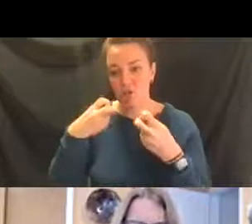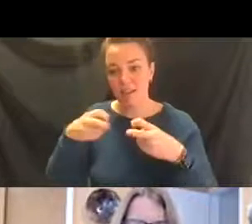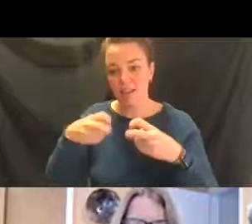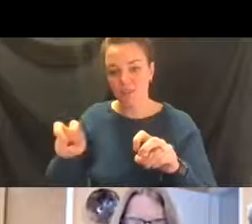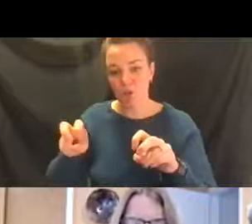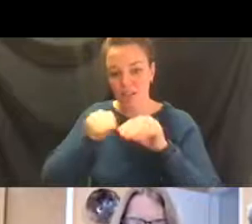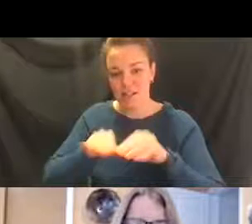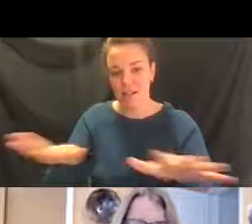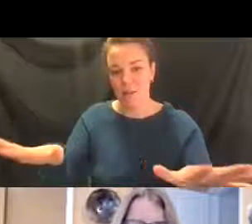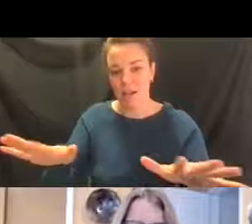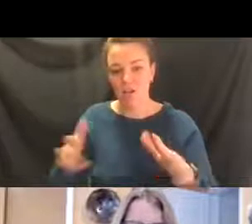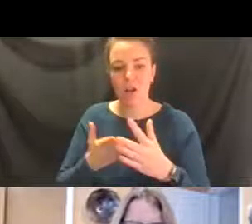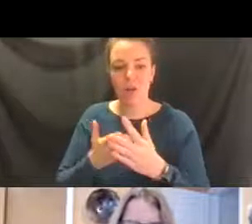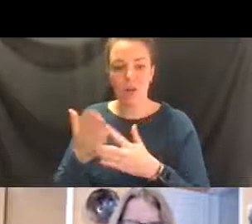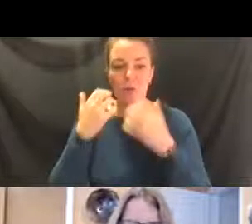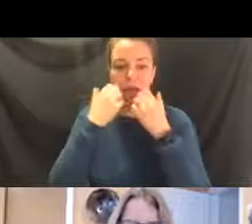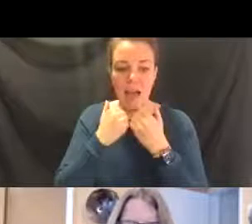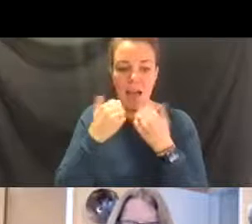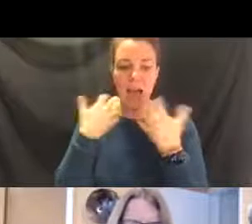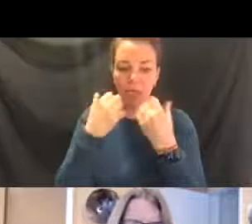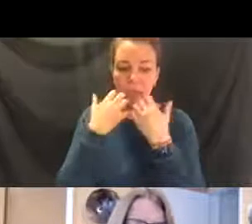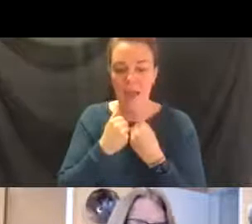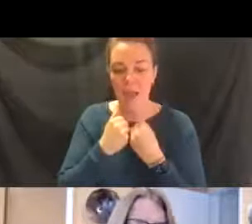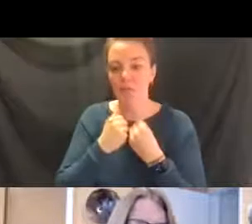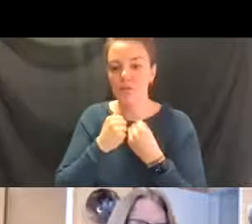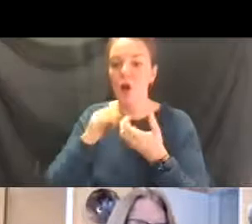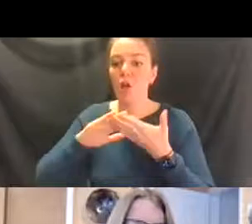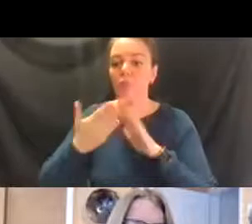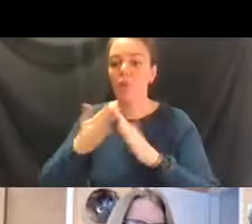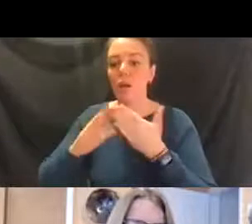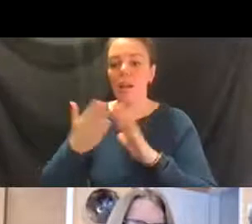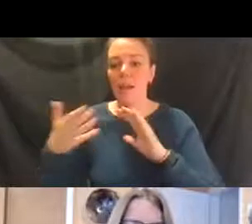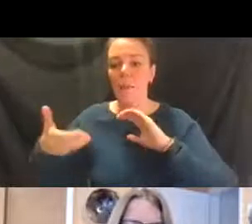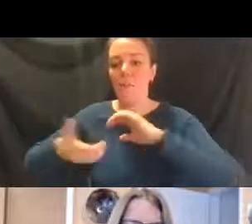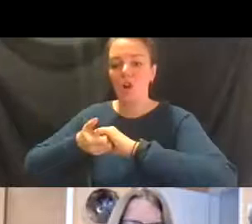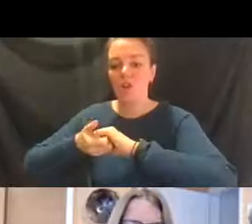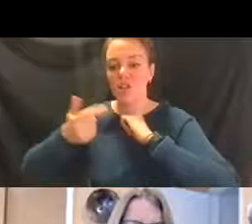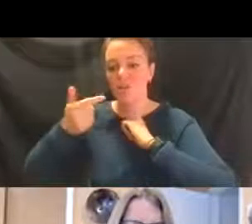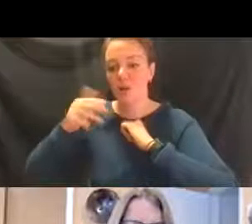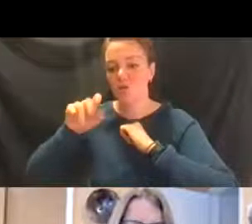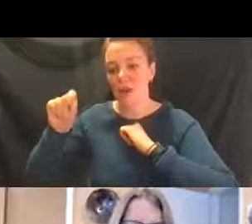community-academic partnership grant that we had for three years. During this time we were able